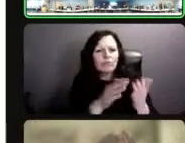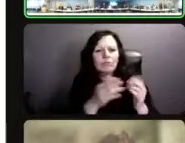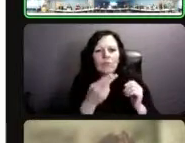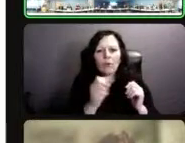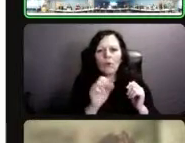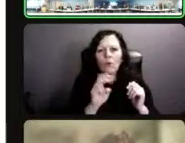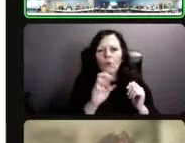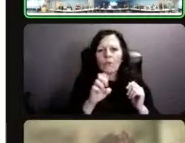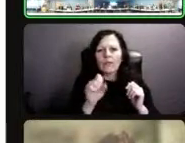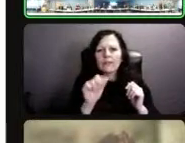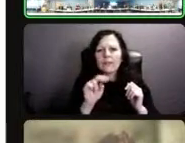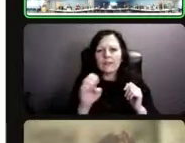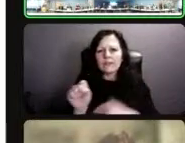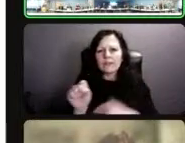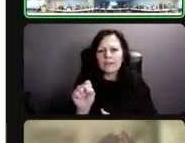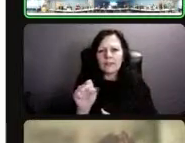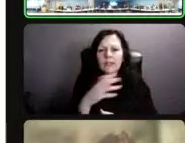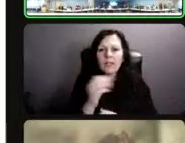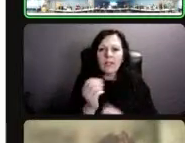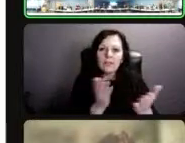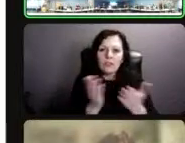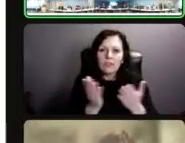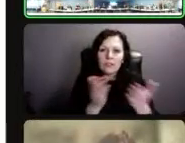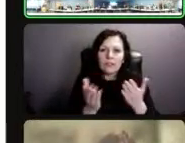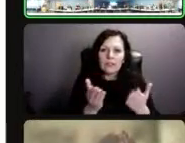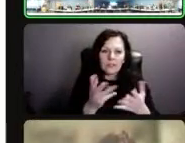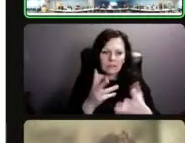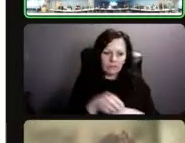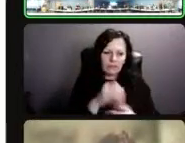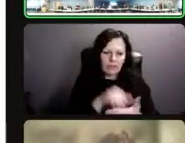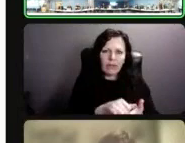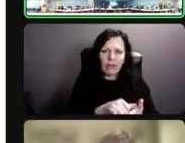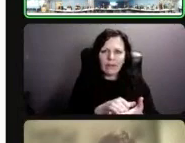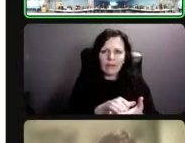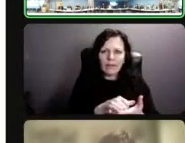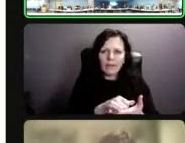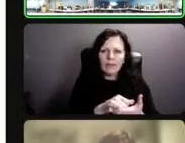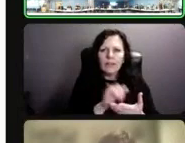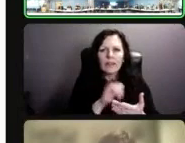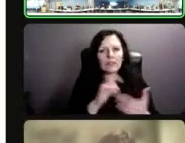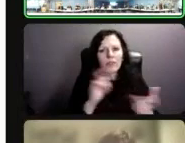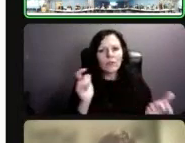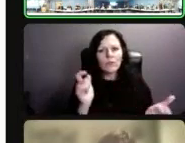RESIDENTS OVER AND OVER AGAIN IS WHAT ARE YOU DOING TO